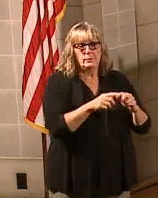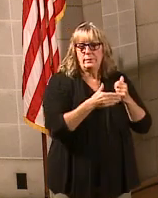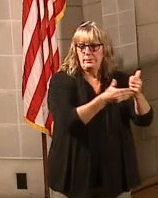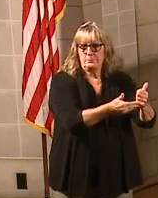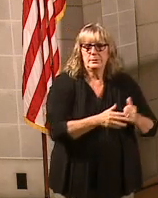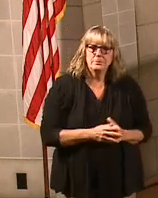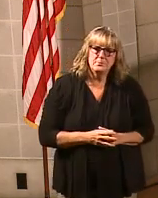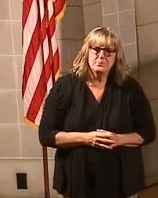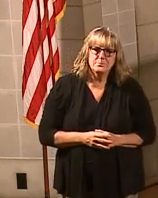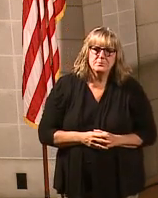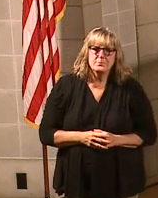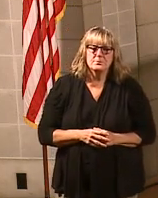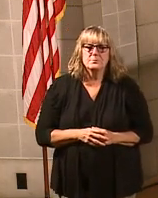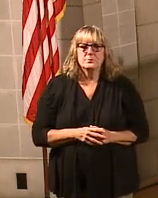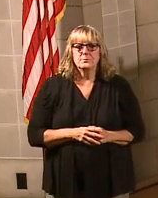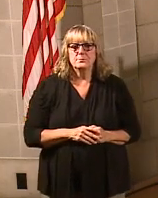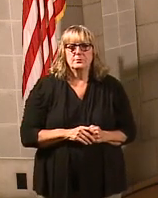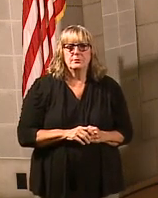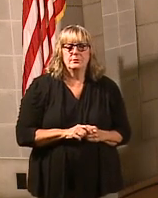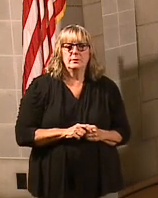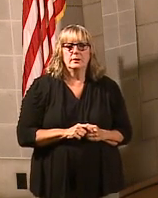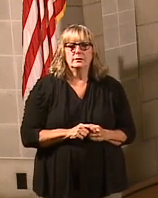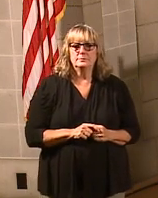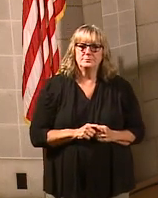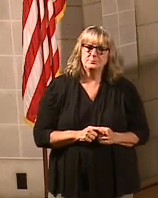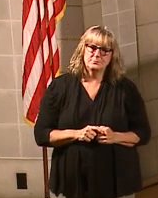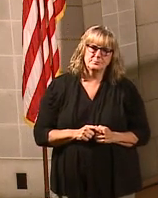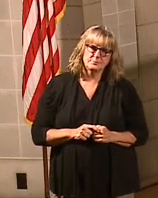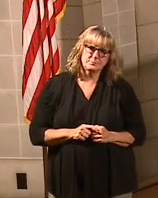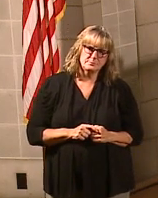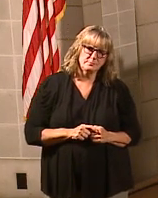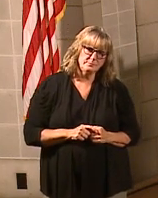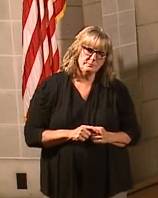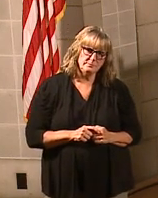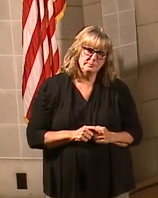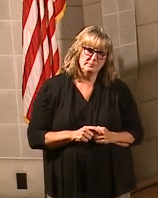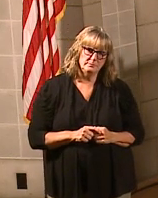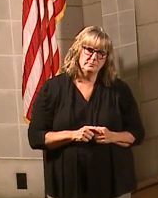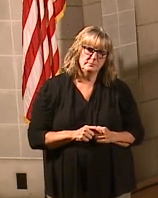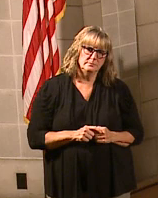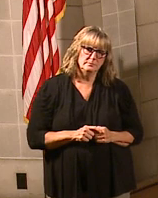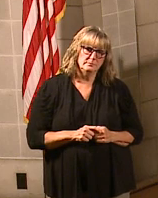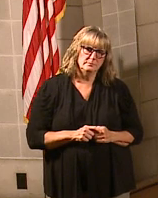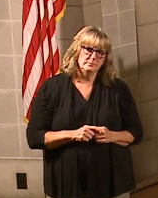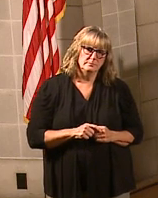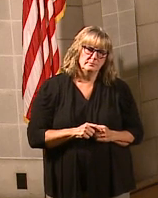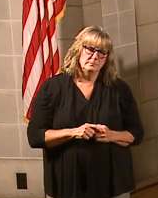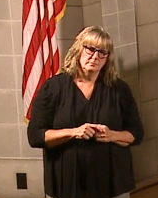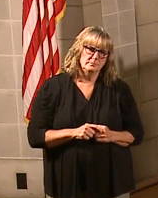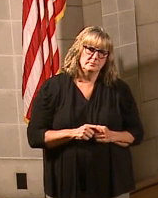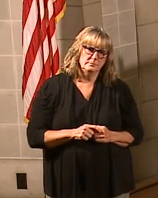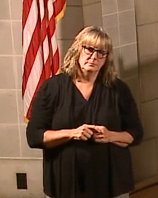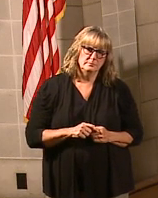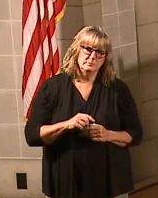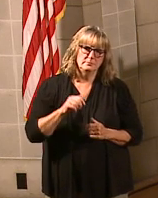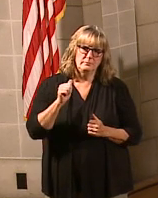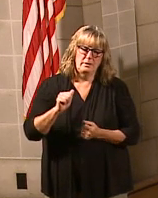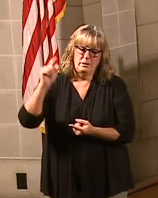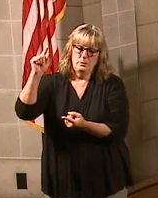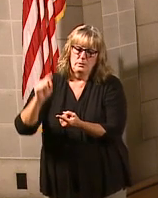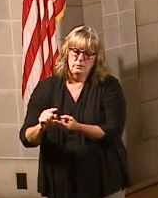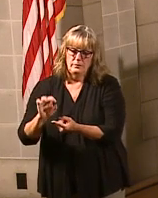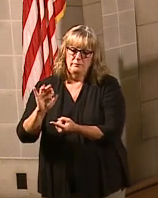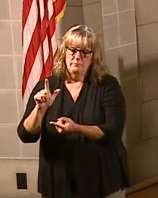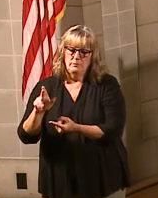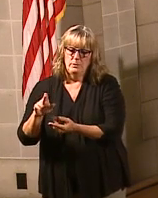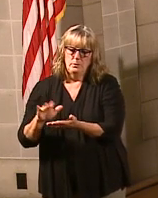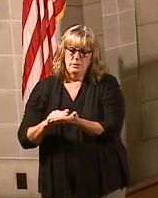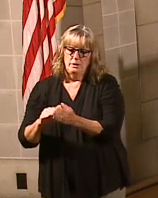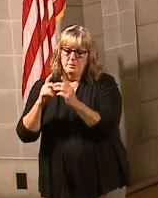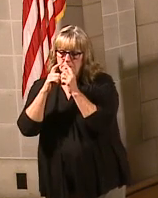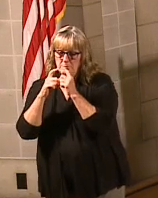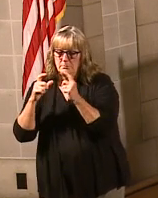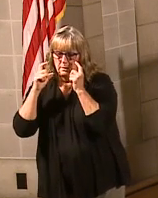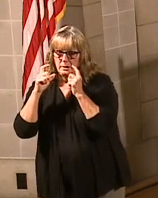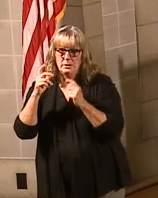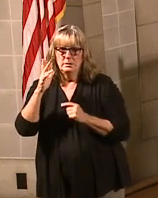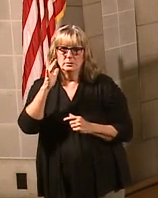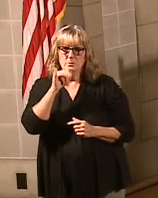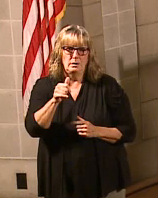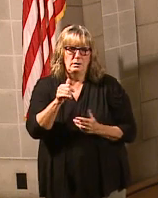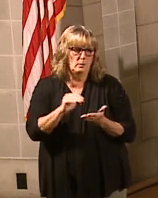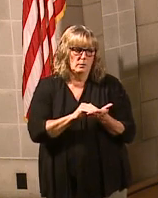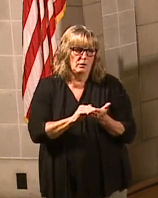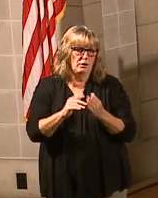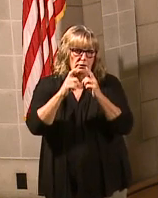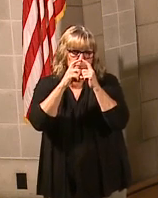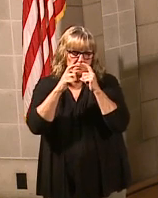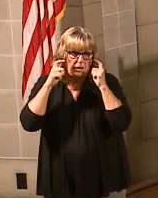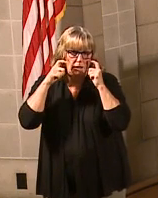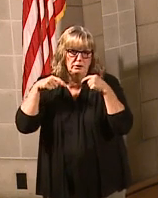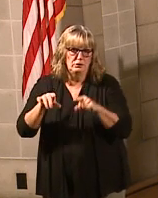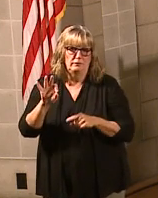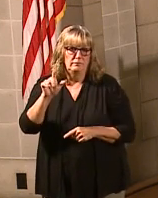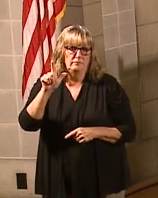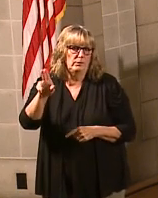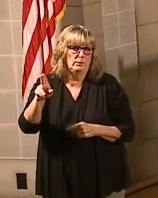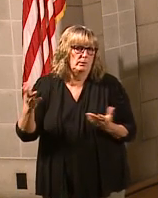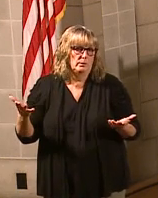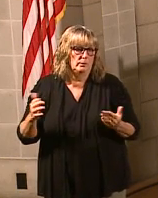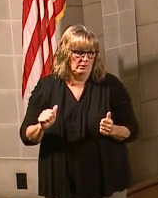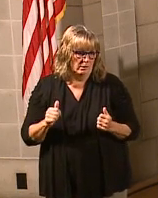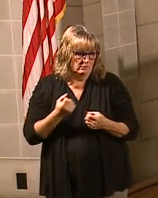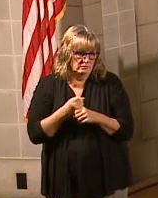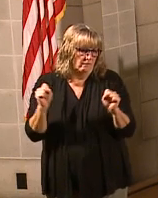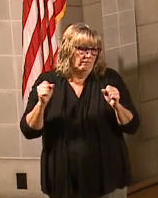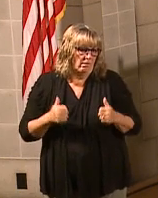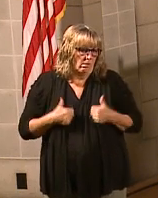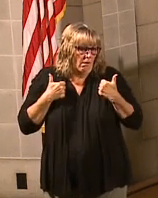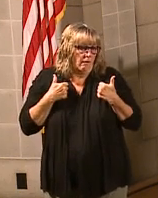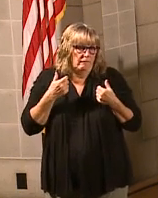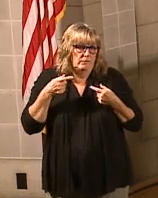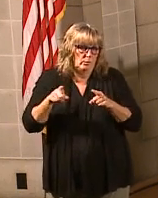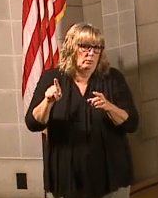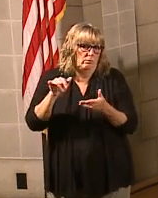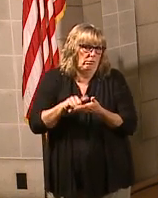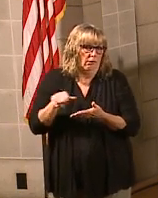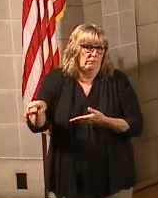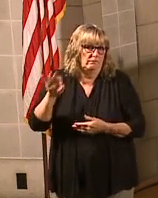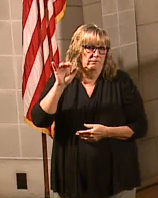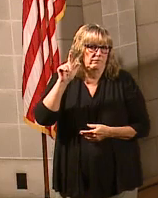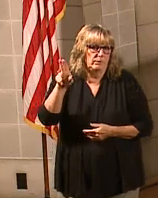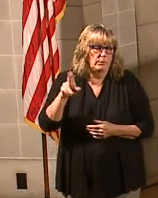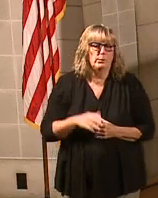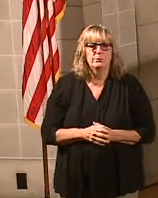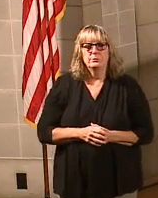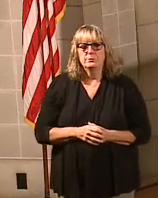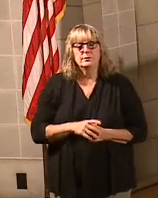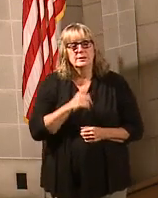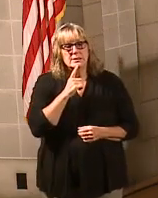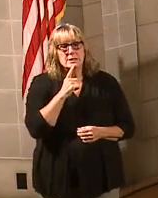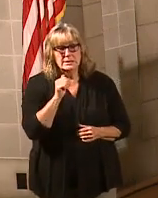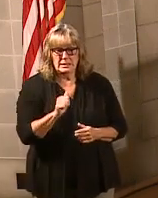AN INCREASE IN STAFFING TO BE